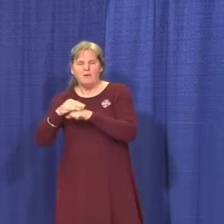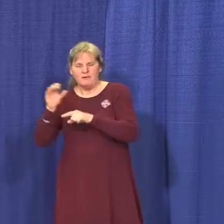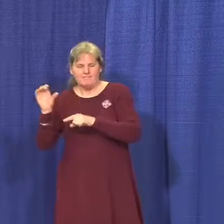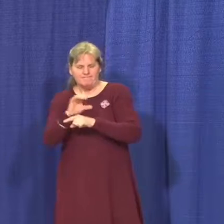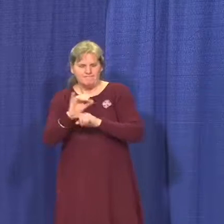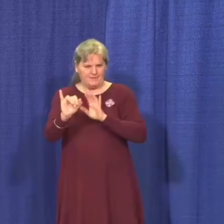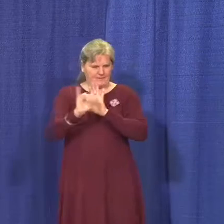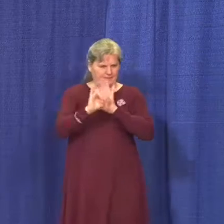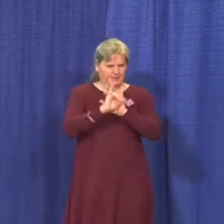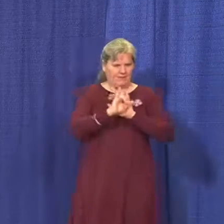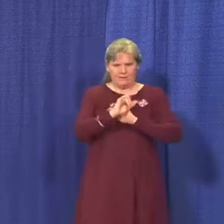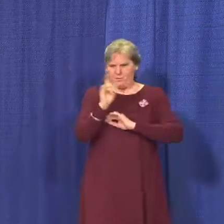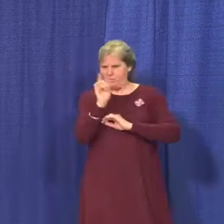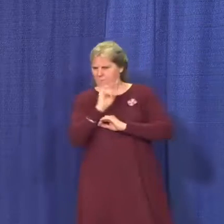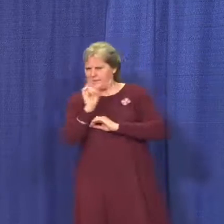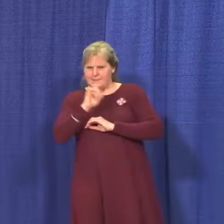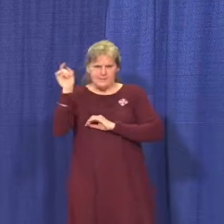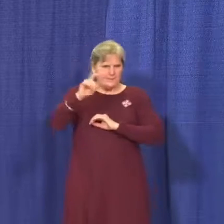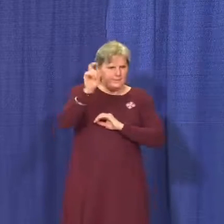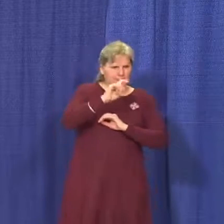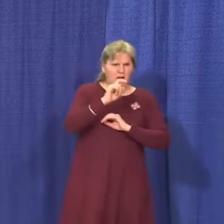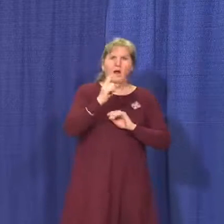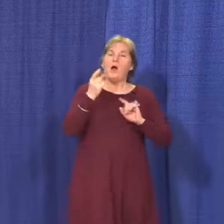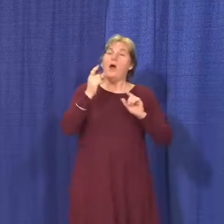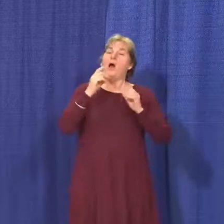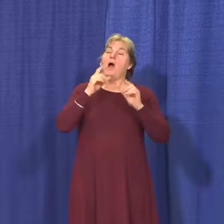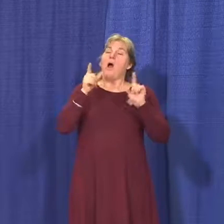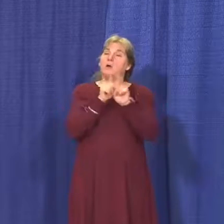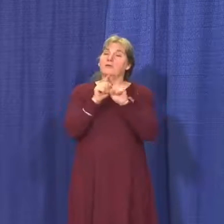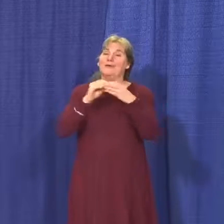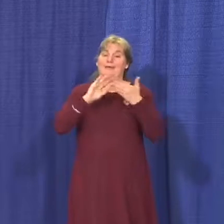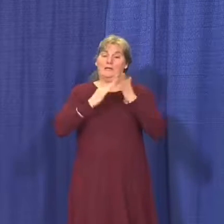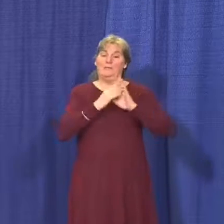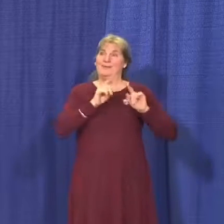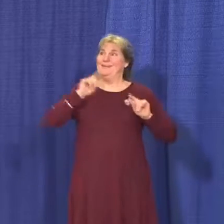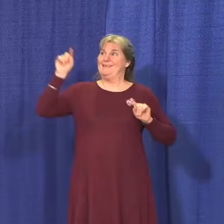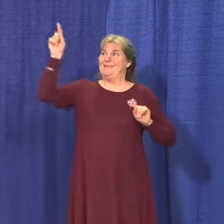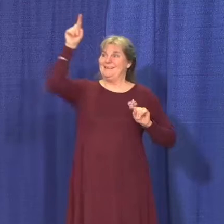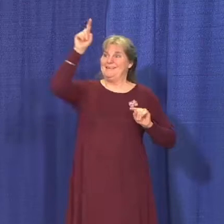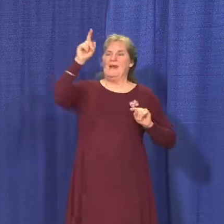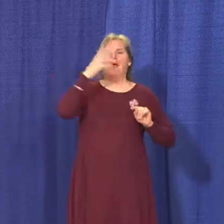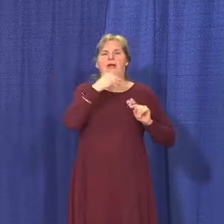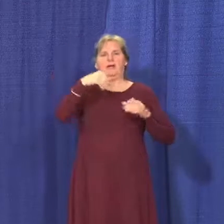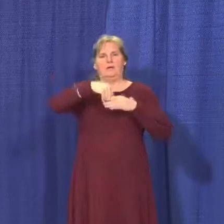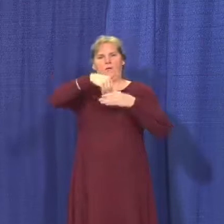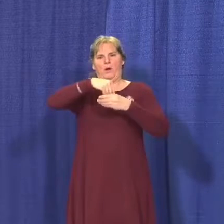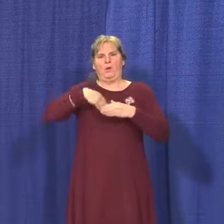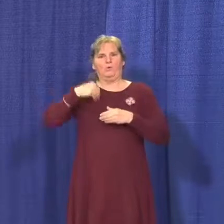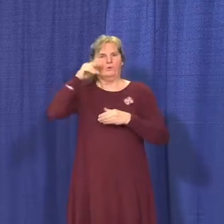address identified housing pressures in rural communities in Yukon and in Whitehorse.